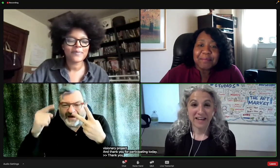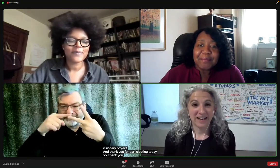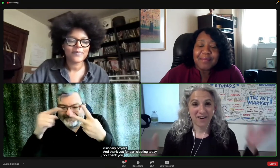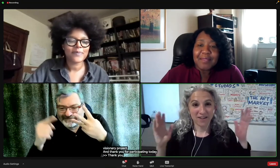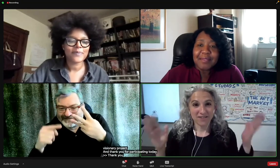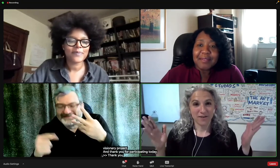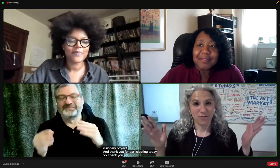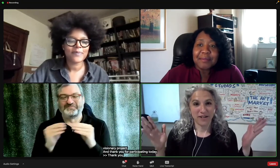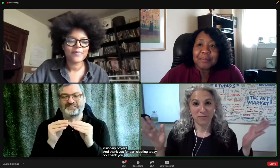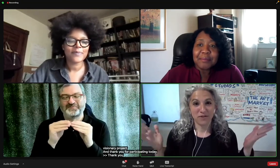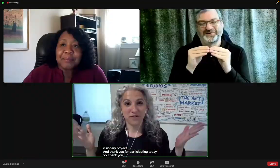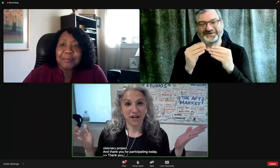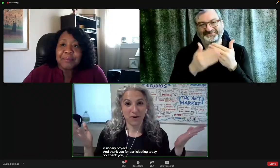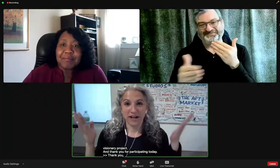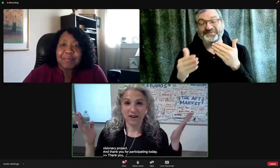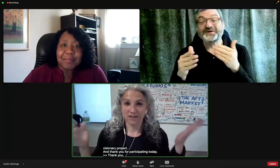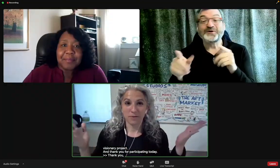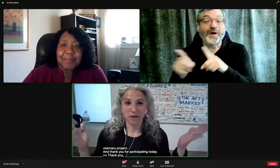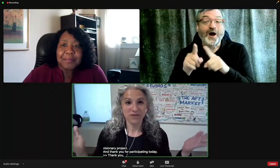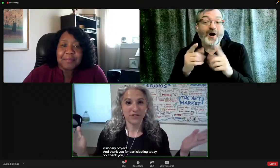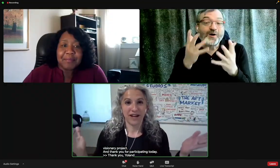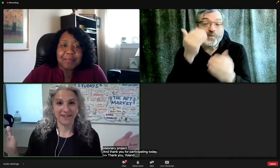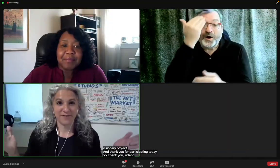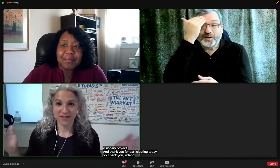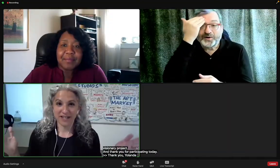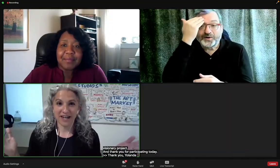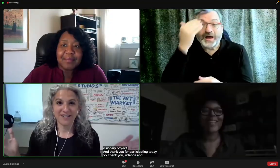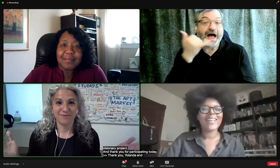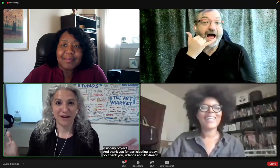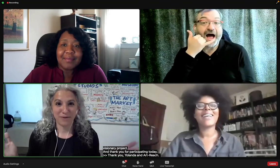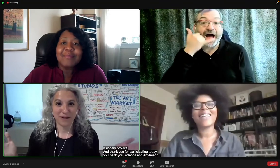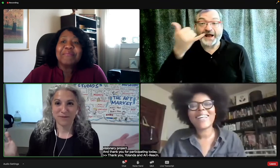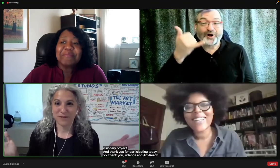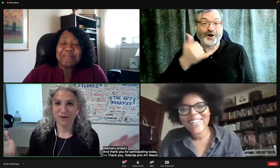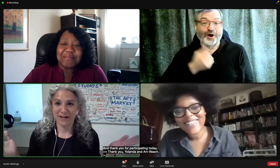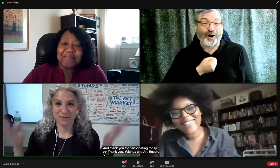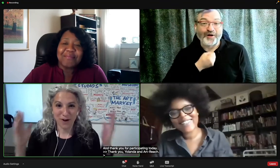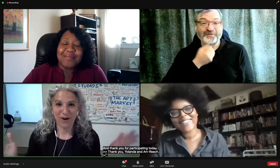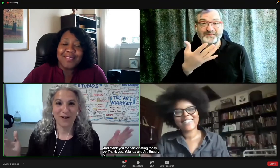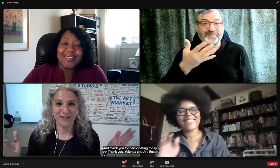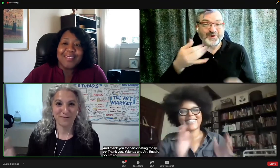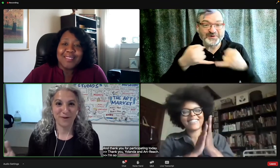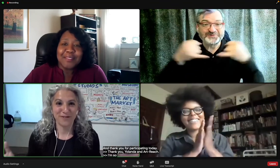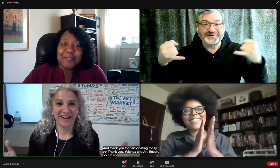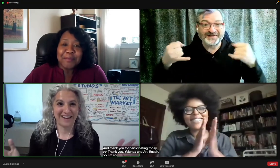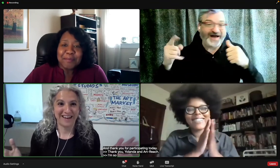And I also want you both to know I called the poetry line first thing I did when I woke up this morning, call your phone line.